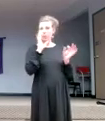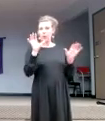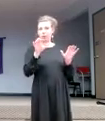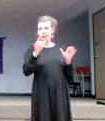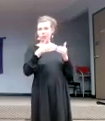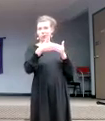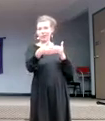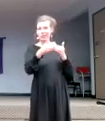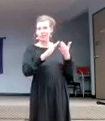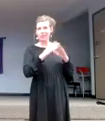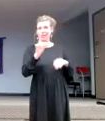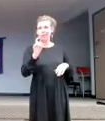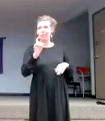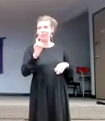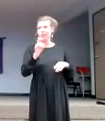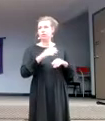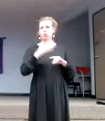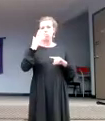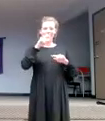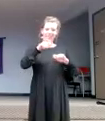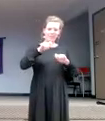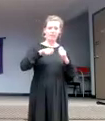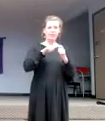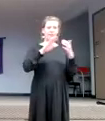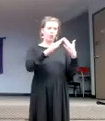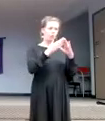The question is, is there a reason why this particular community was chosen for this grant